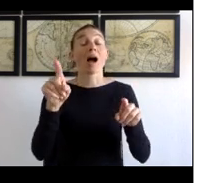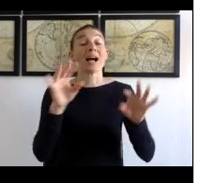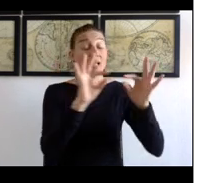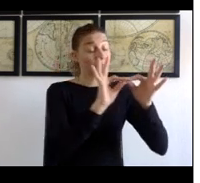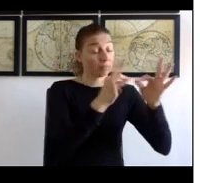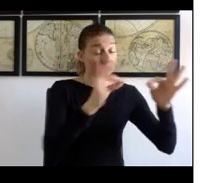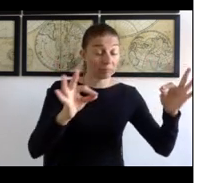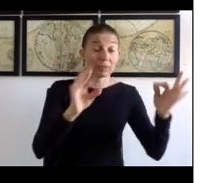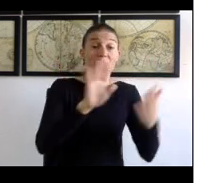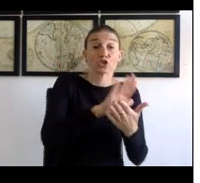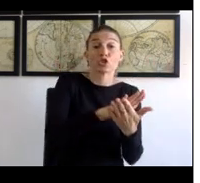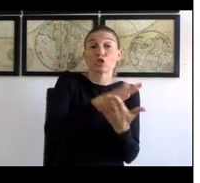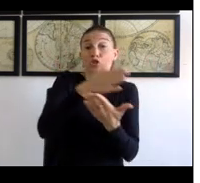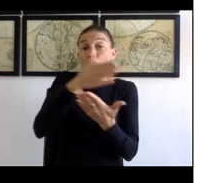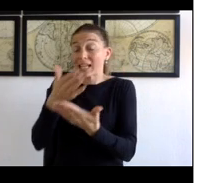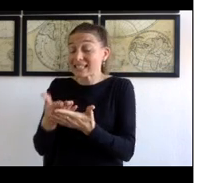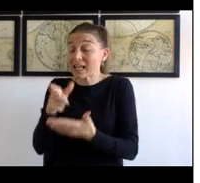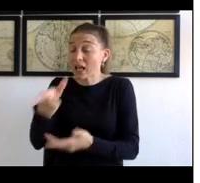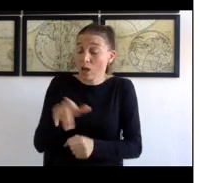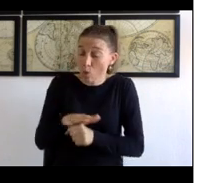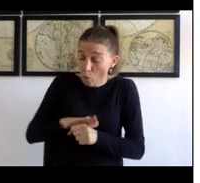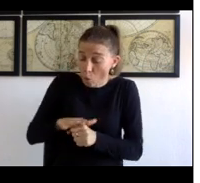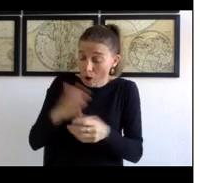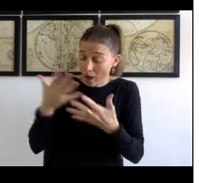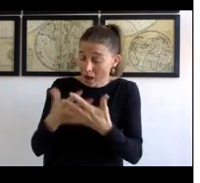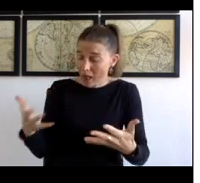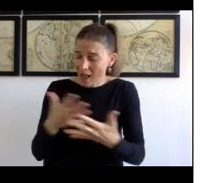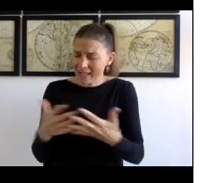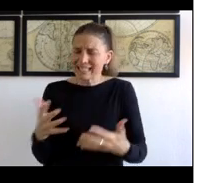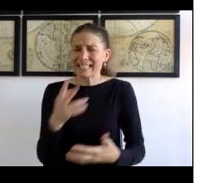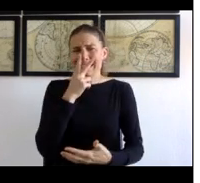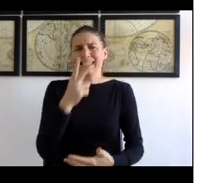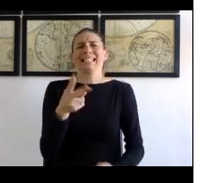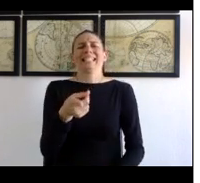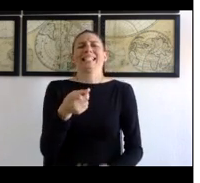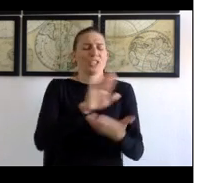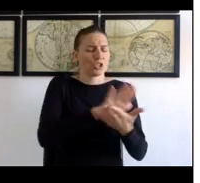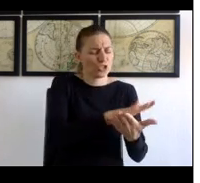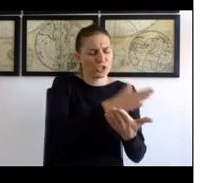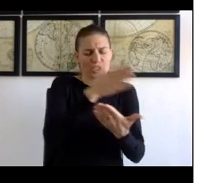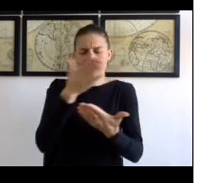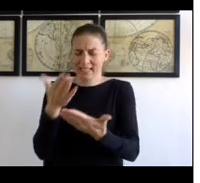it's extremely important to make sure that there is a forward translation